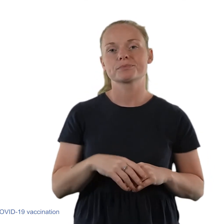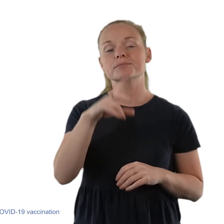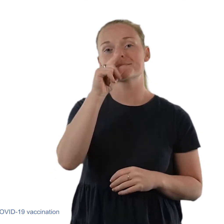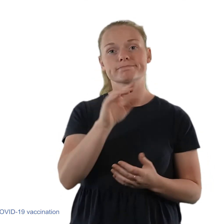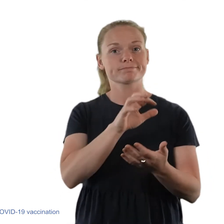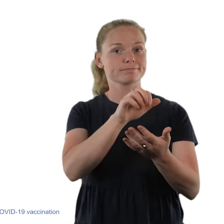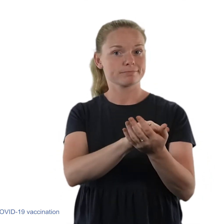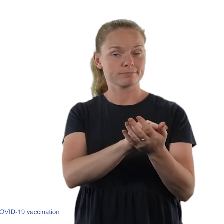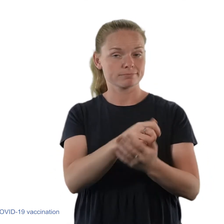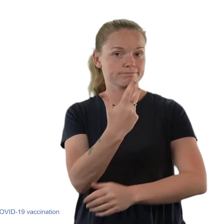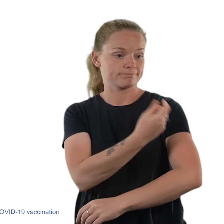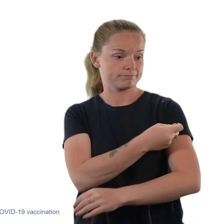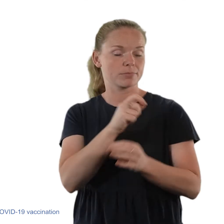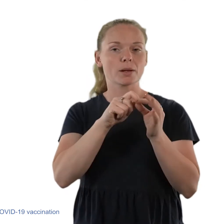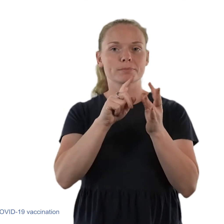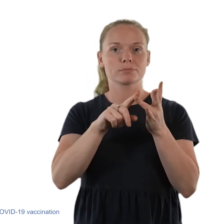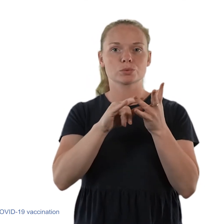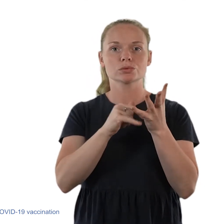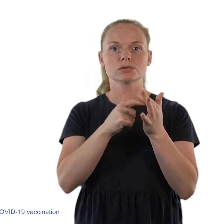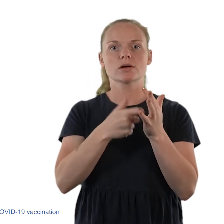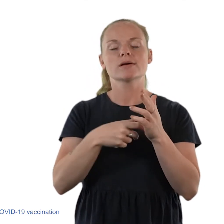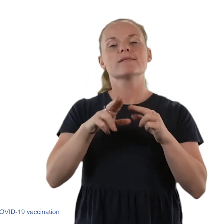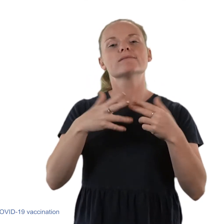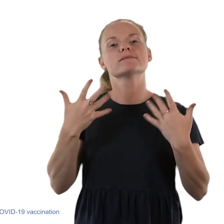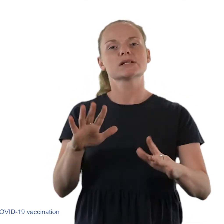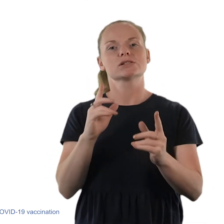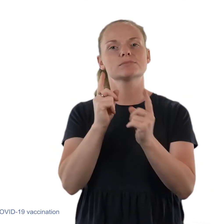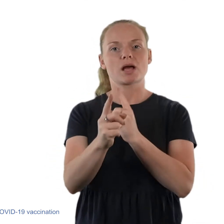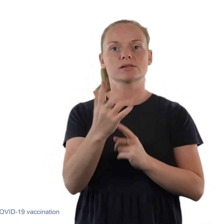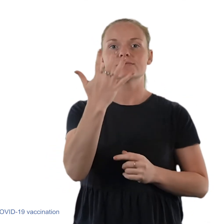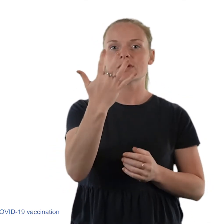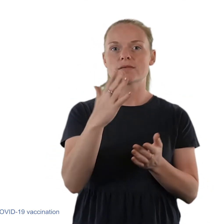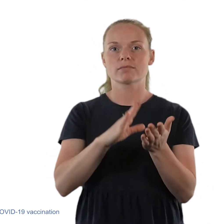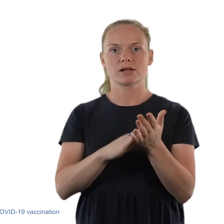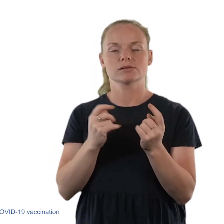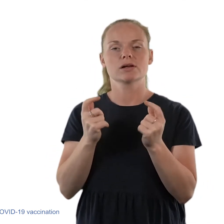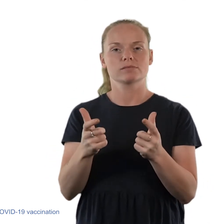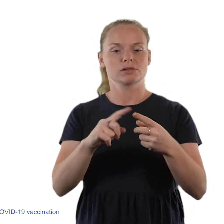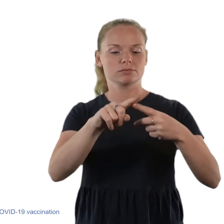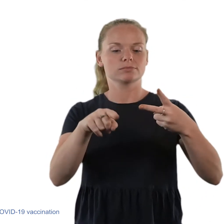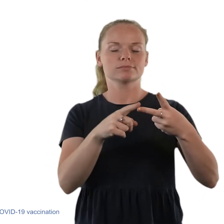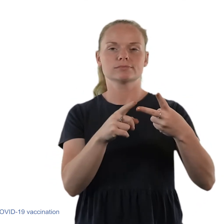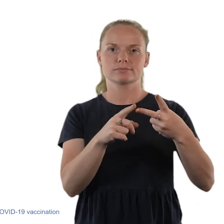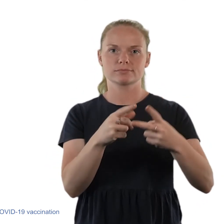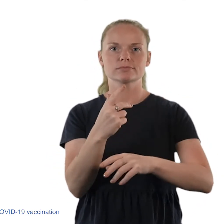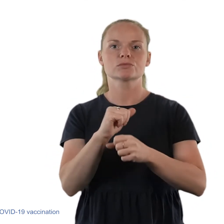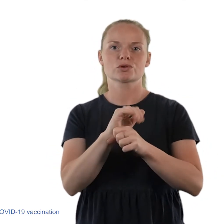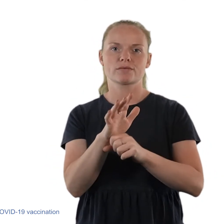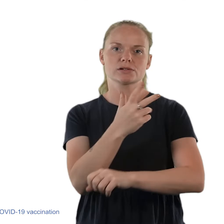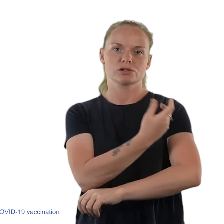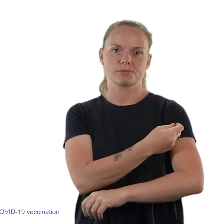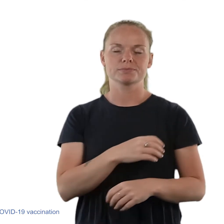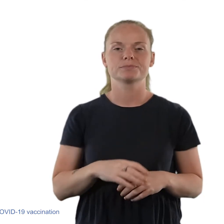You can book a booster dose if it has been 5 months or longer since your second dose of COVID-19 vaccine.